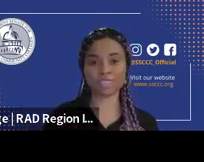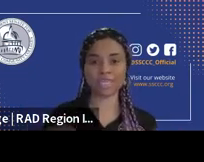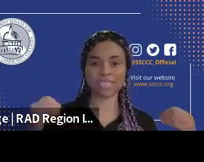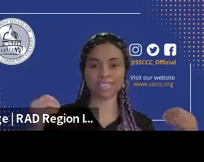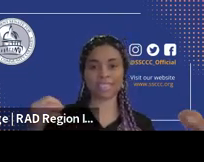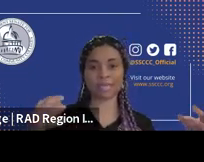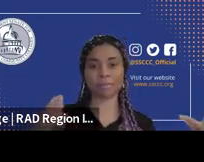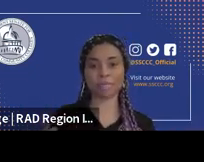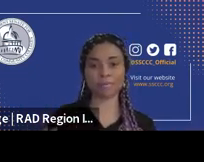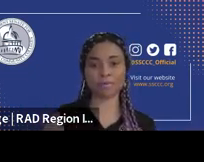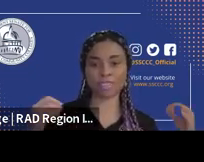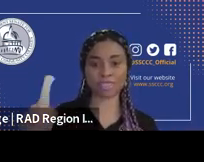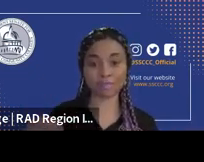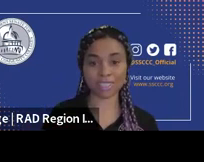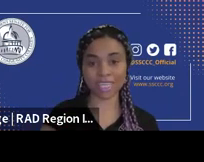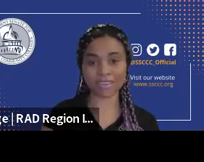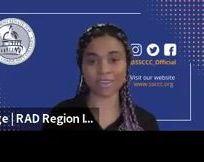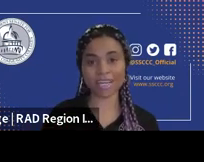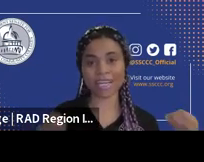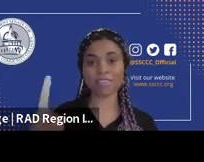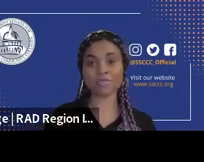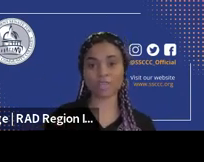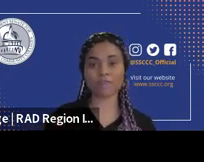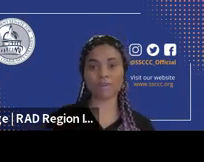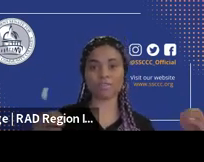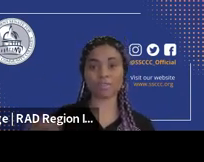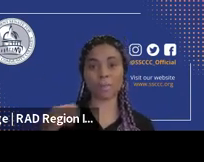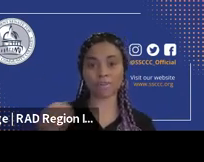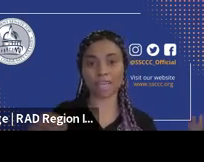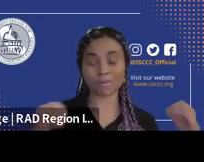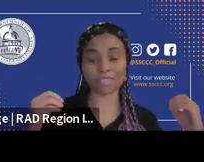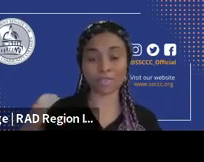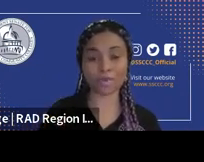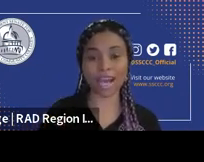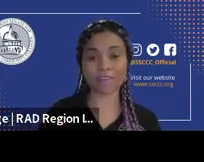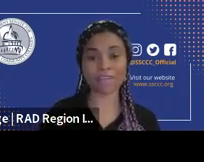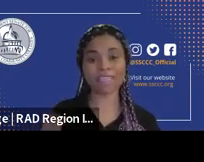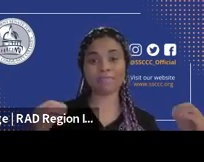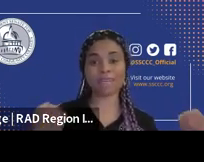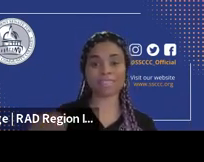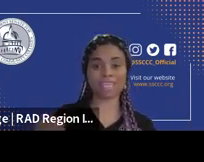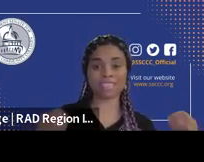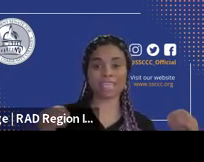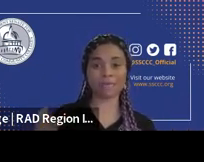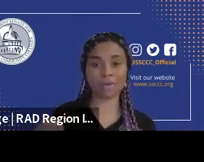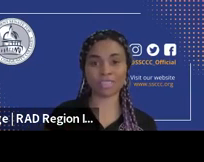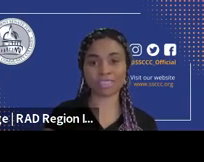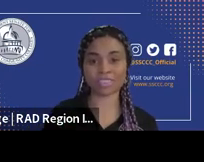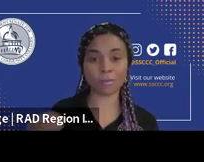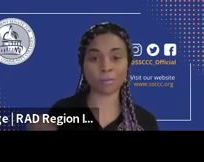in this disabled people, we should come together and use our voice. Use the power that we do have to make the changes that we want to see.